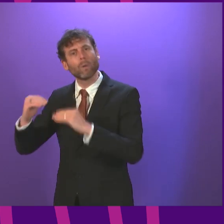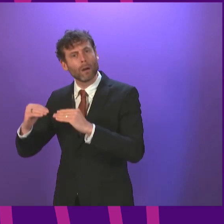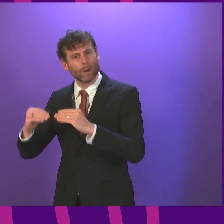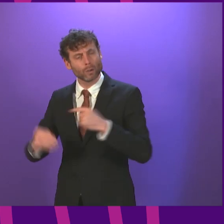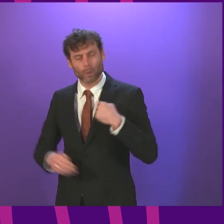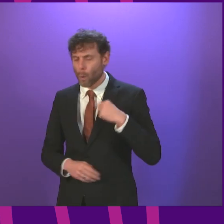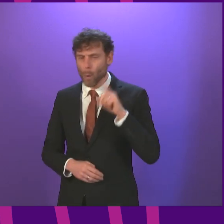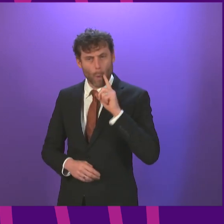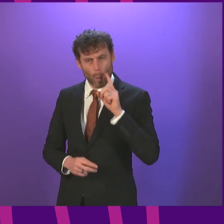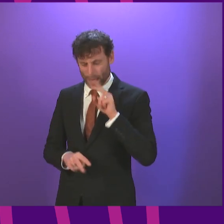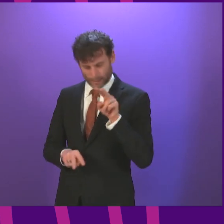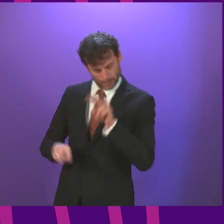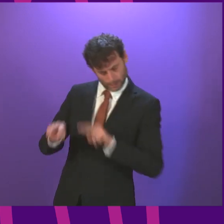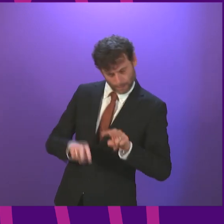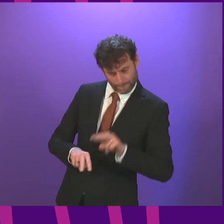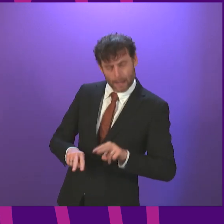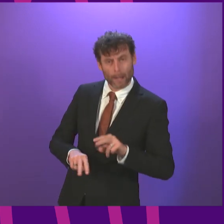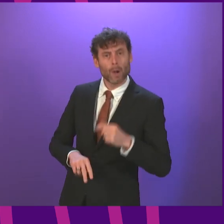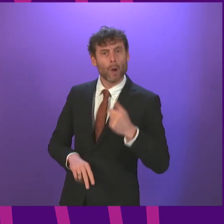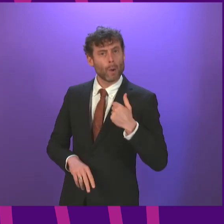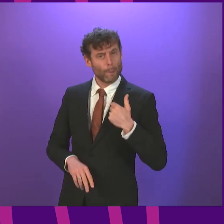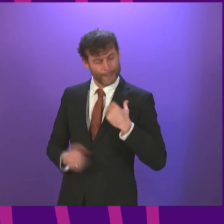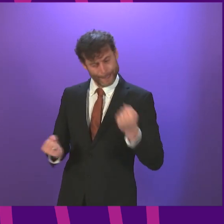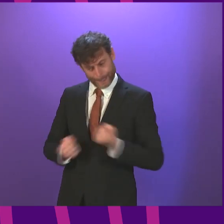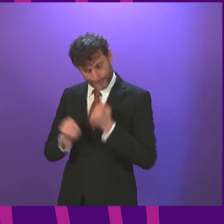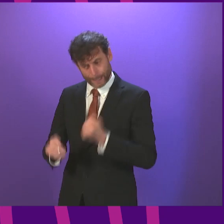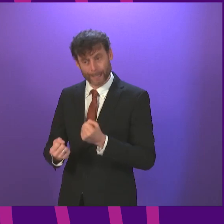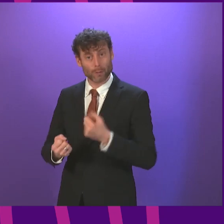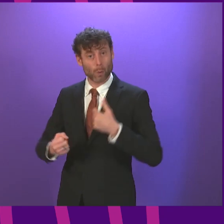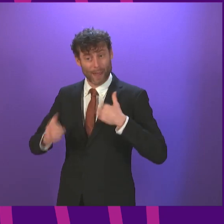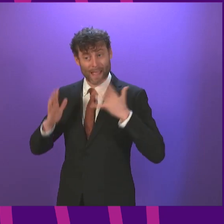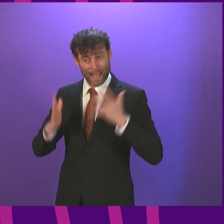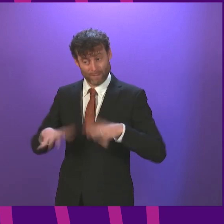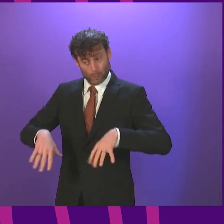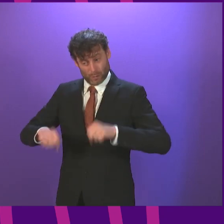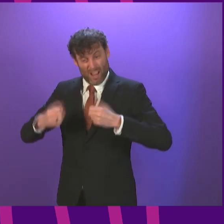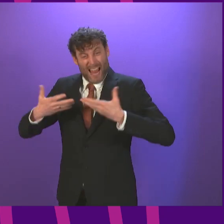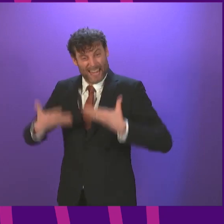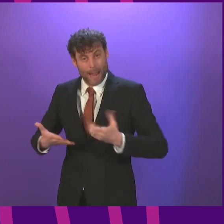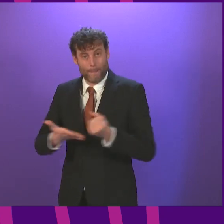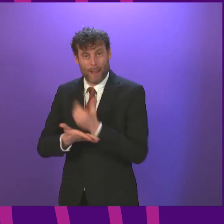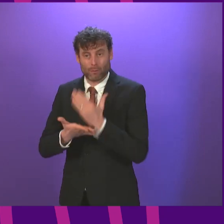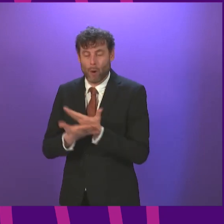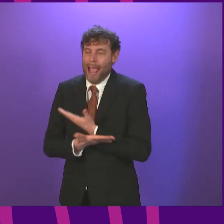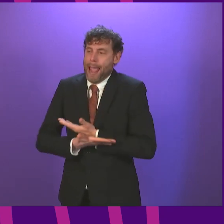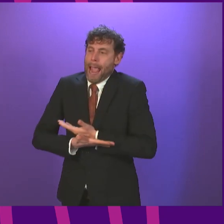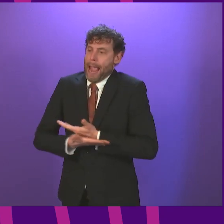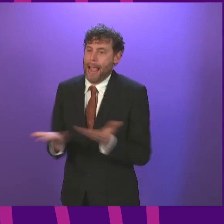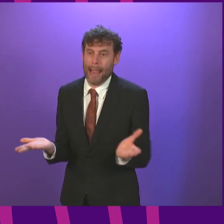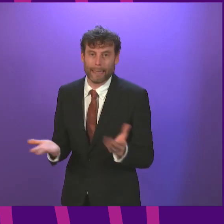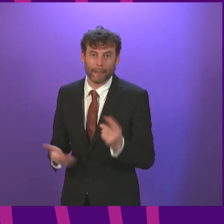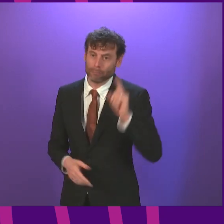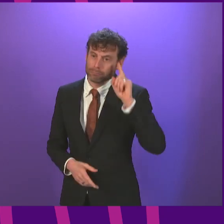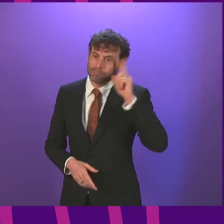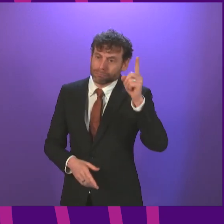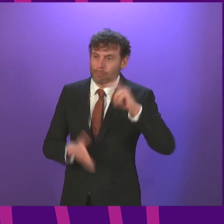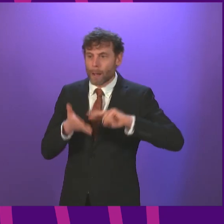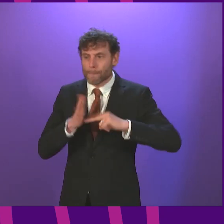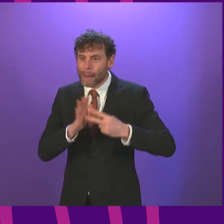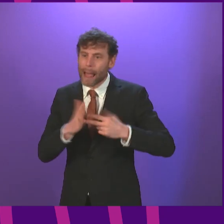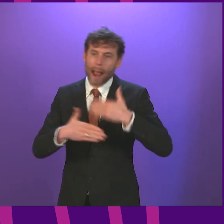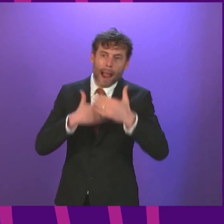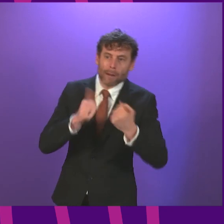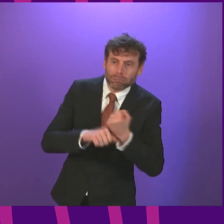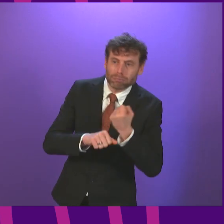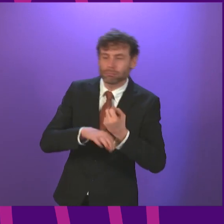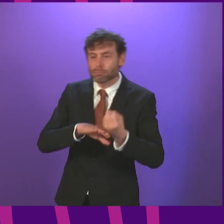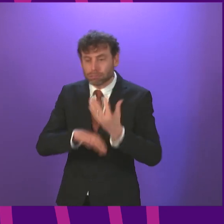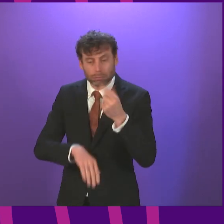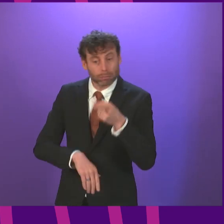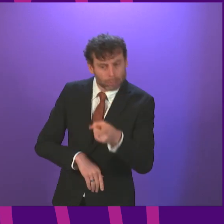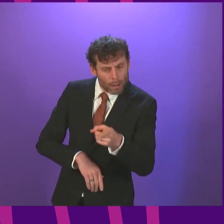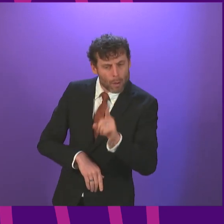order to meet them kicks in now. That is part of the assessment process that the Government